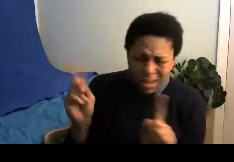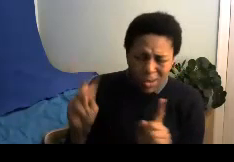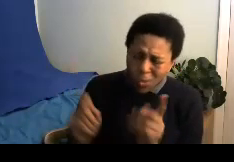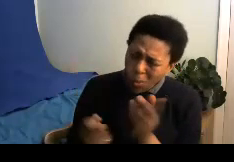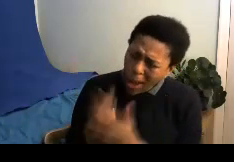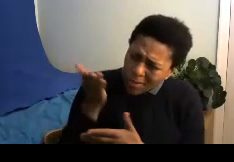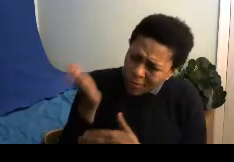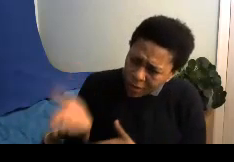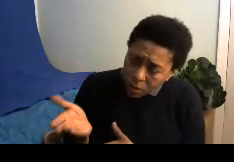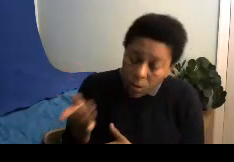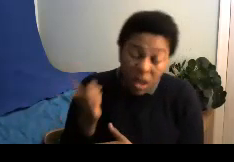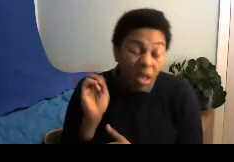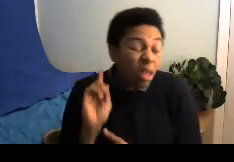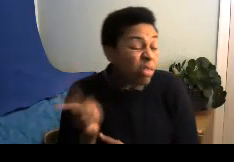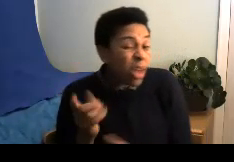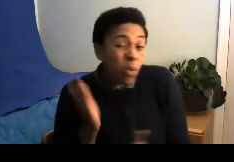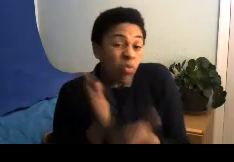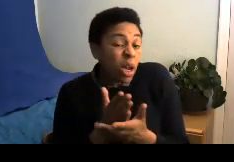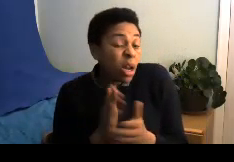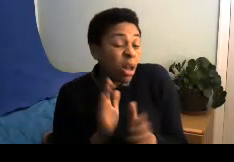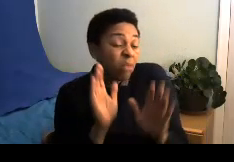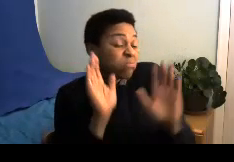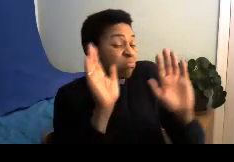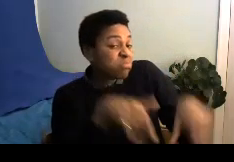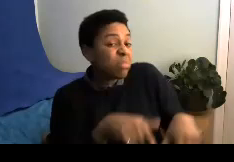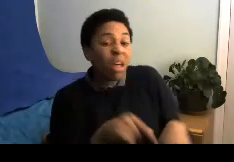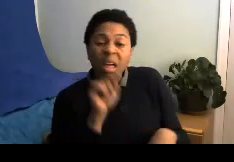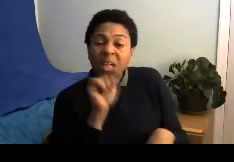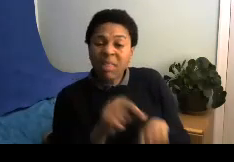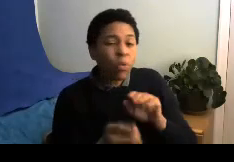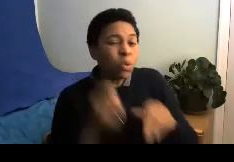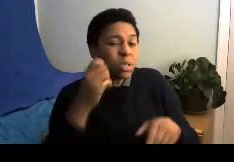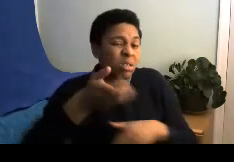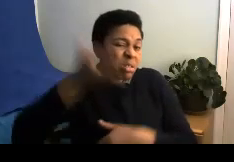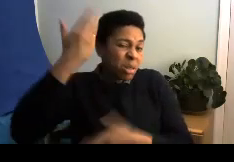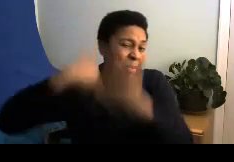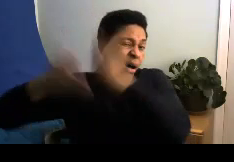they were very circumspect about it, you know, for them. That was the past, we're in the mother country. Now, we brought you